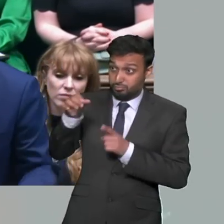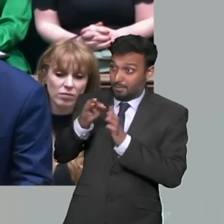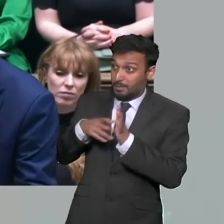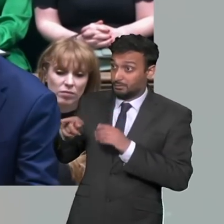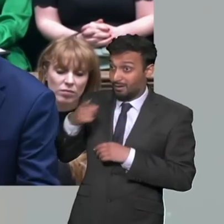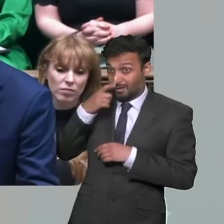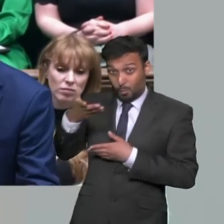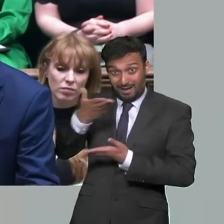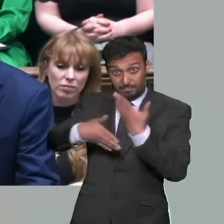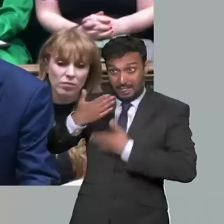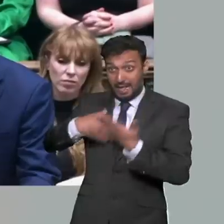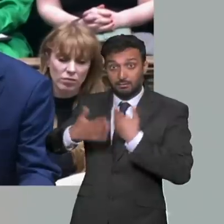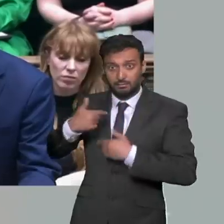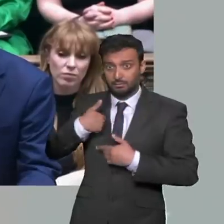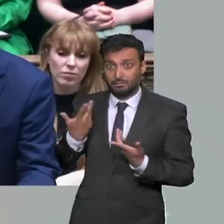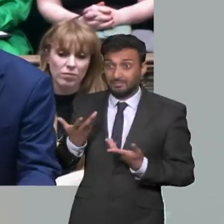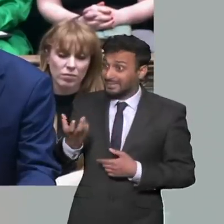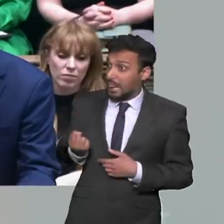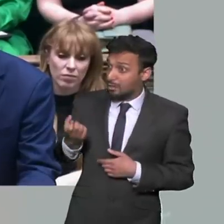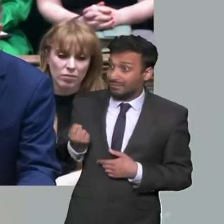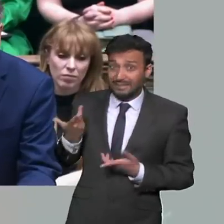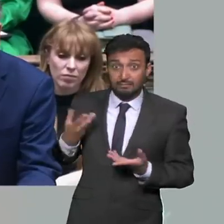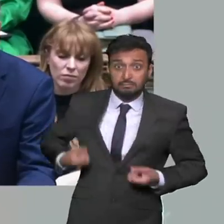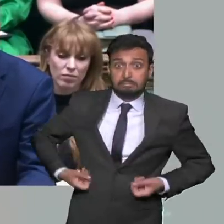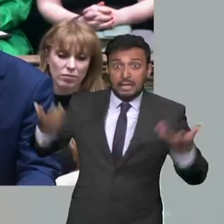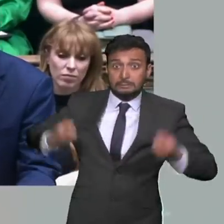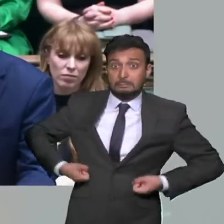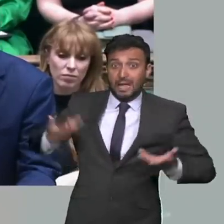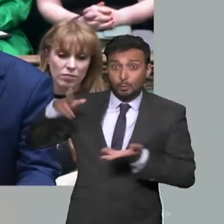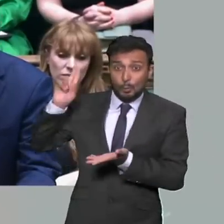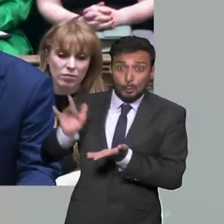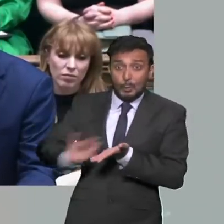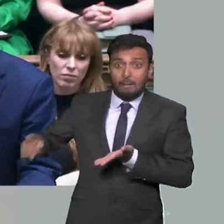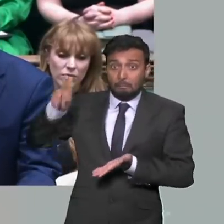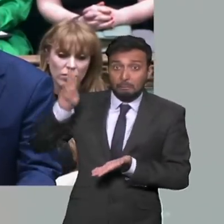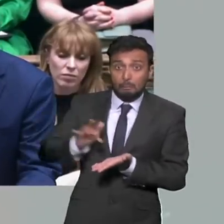out sooner and sooner each month and who are facing astronomical bills and prices, just